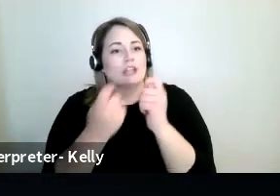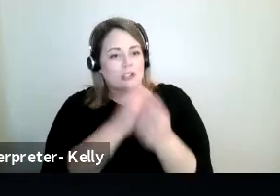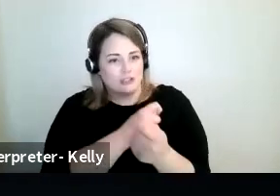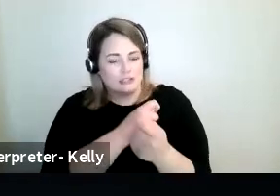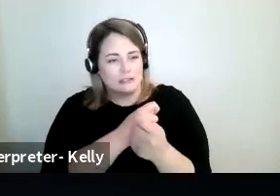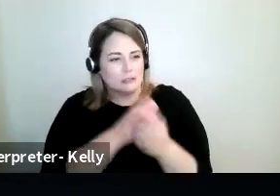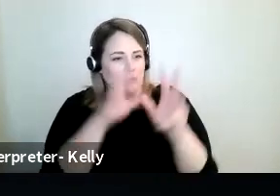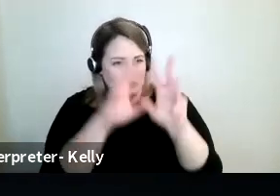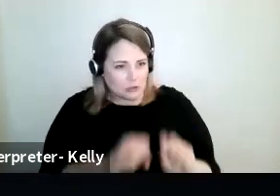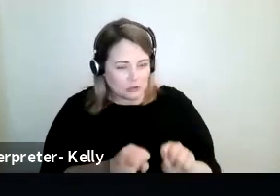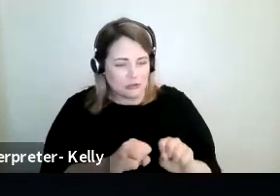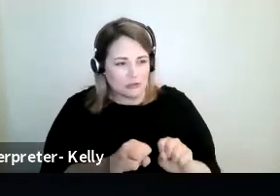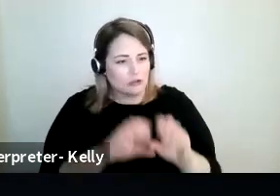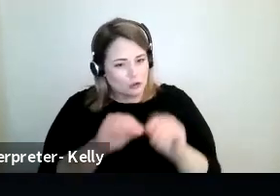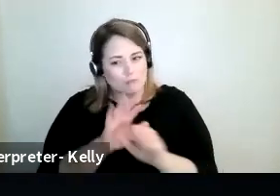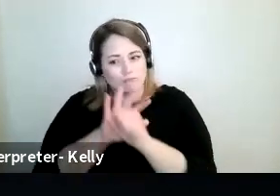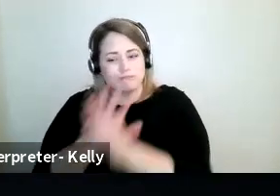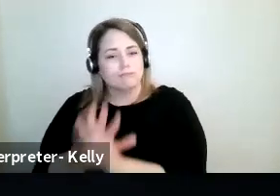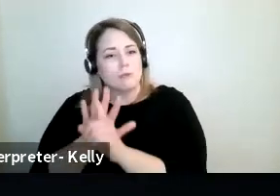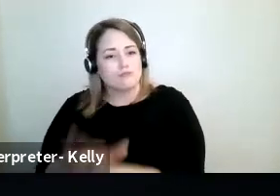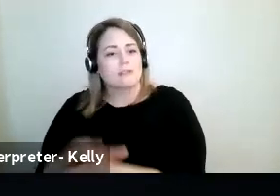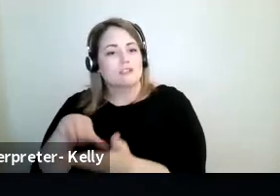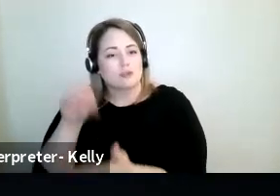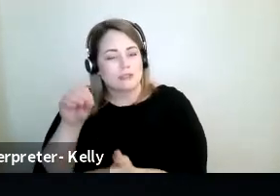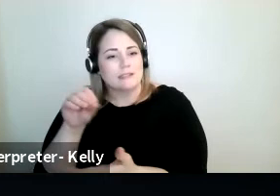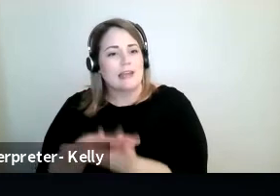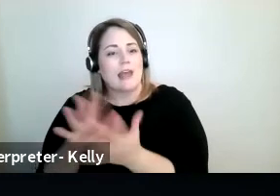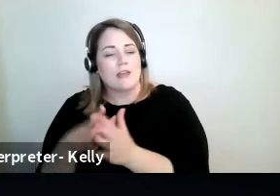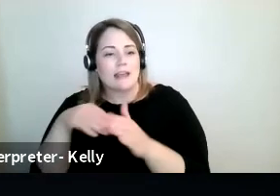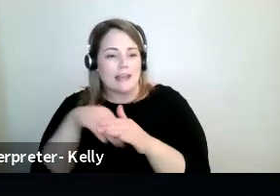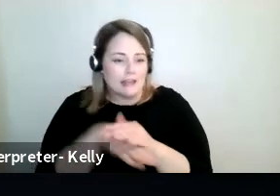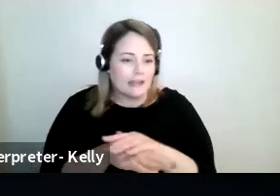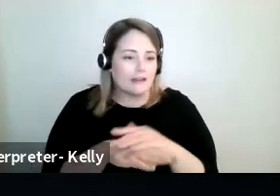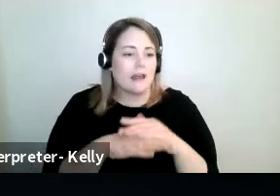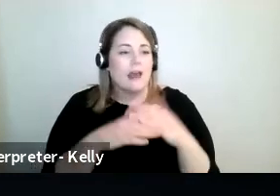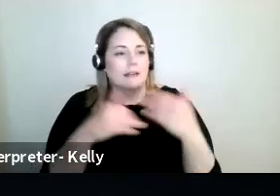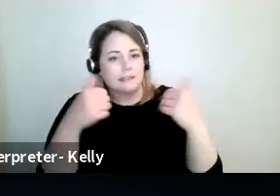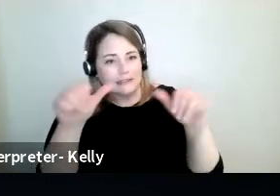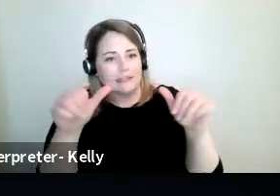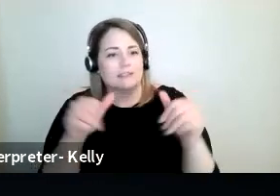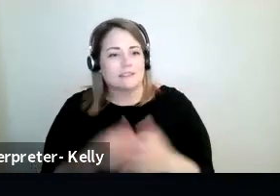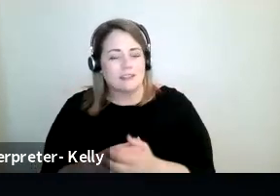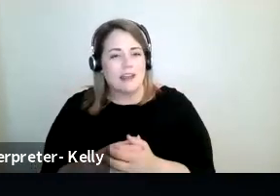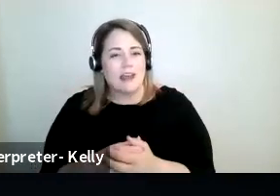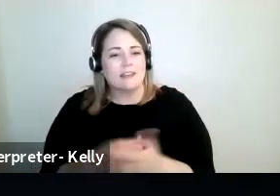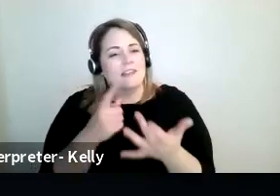avenues getting to in and then out, you know, those key transition points as part of that